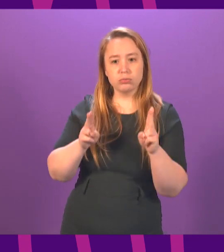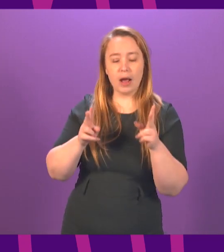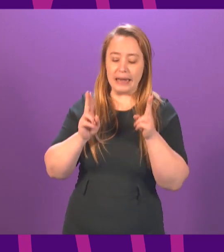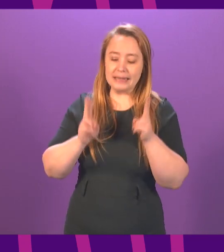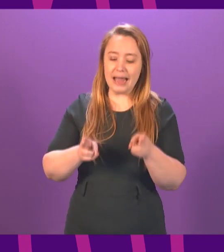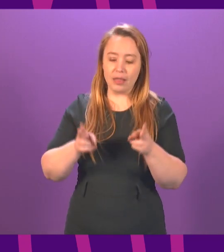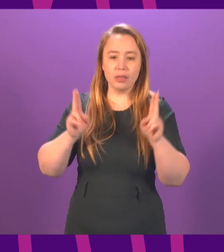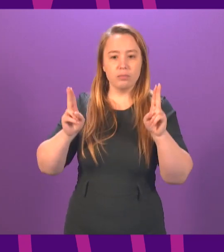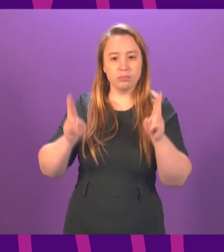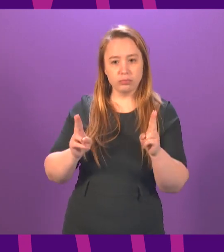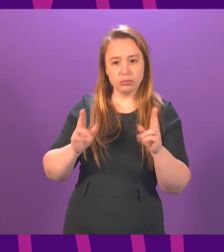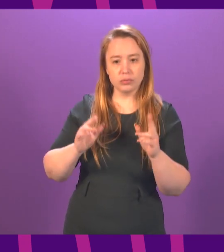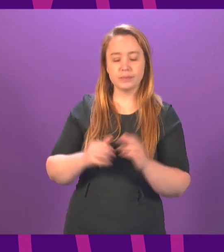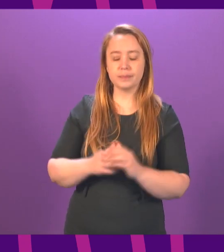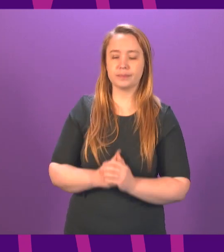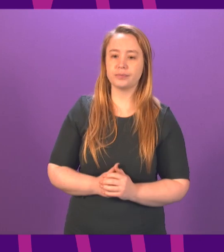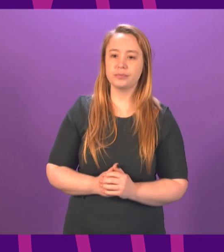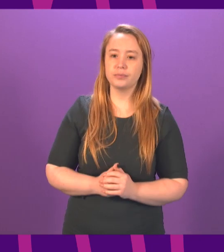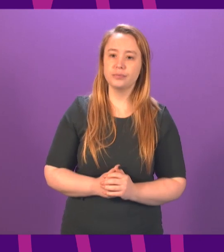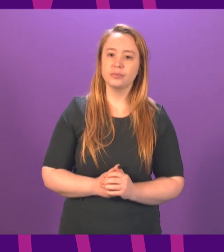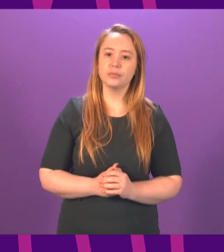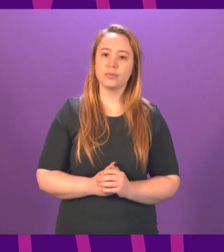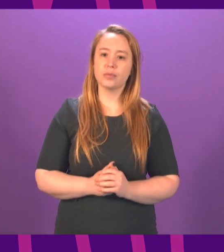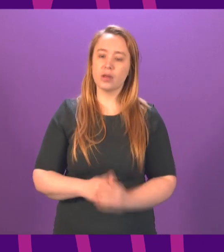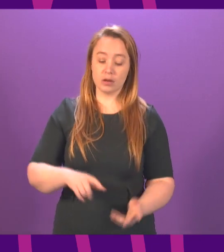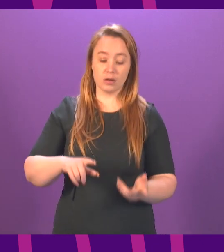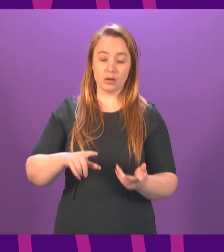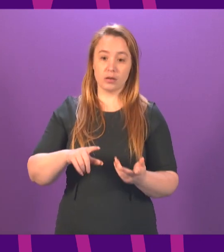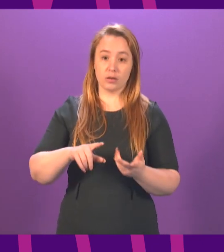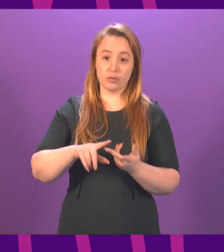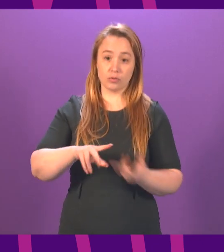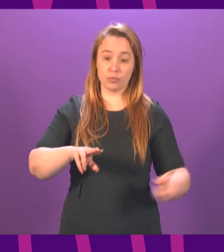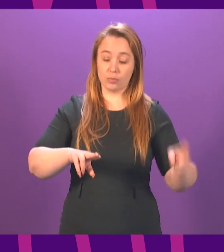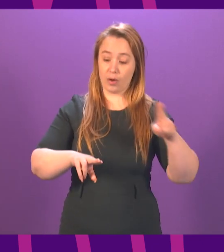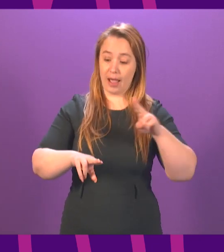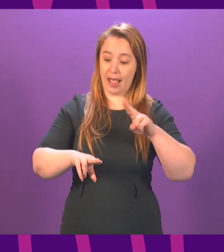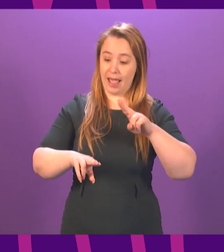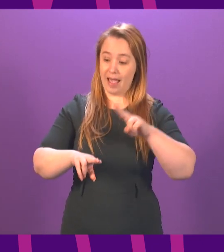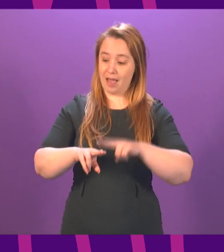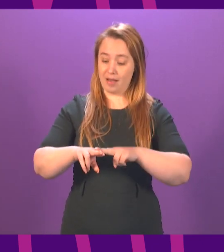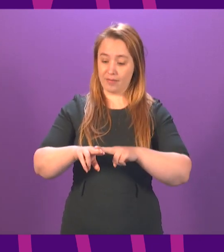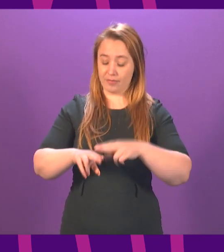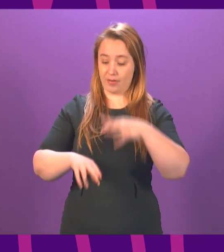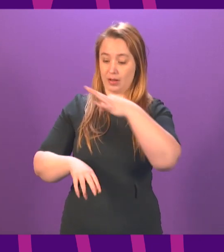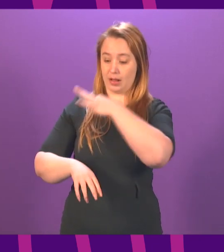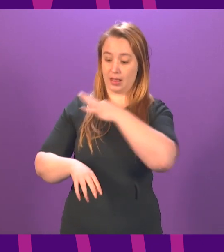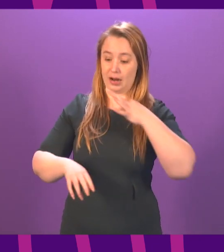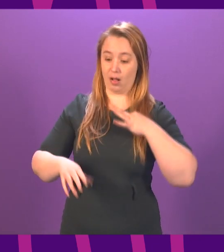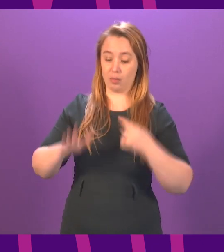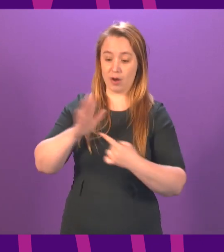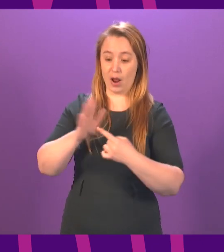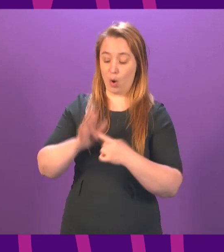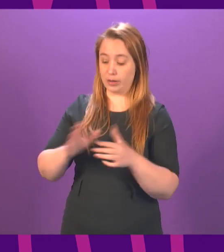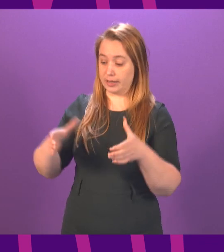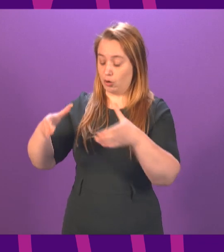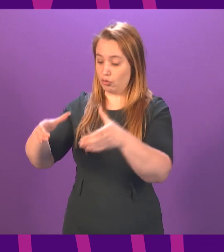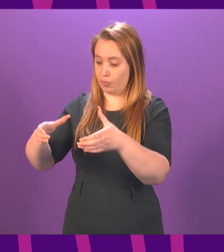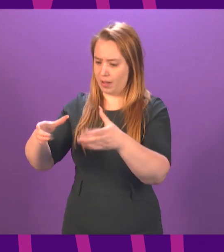If, at any time, we said that a group outwith the clinical prioritisation was to be prioritised